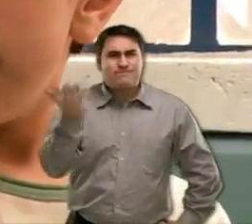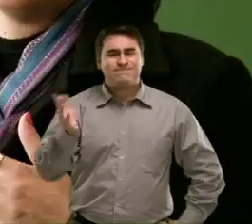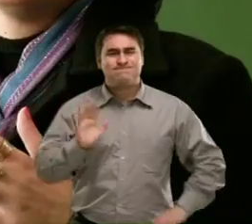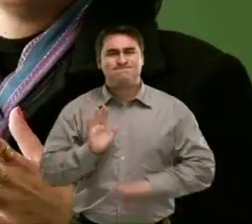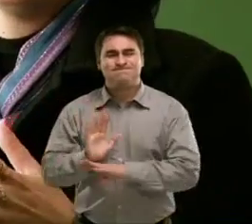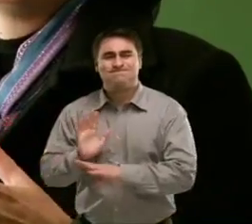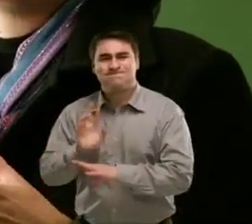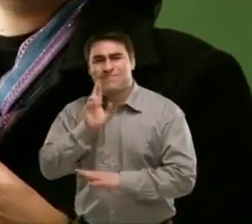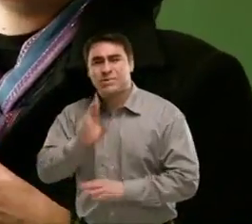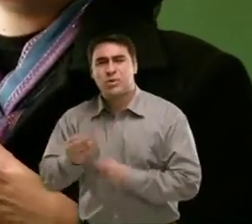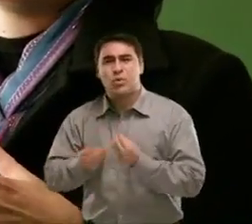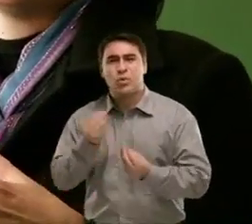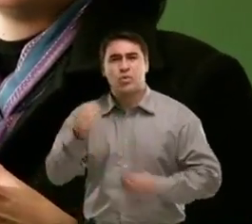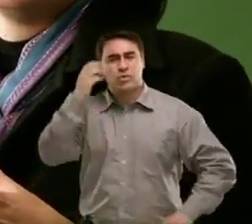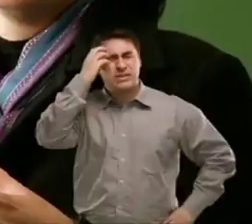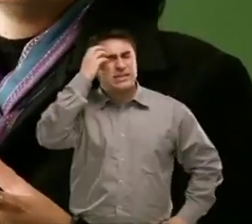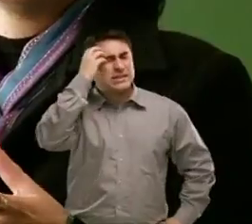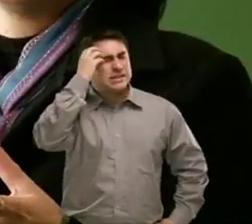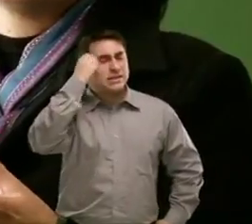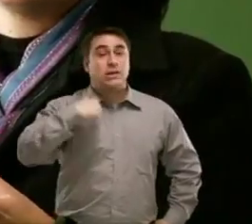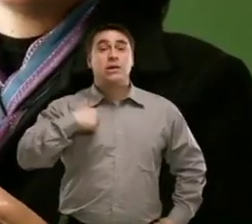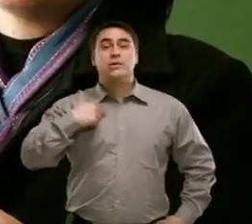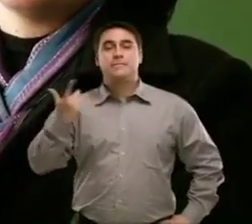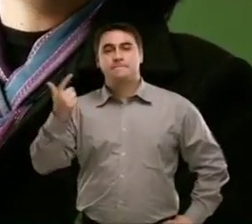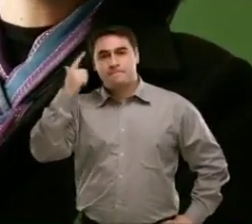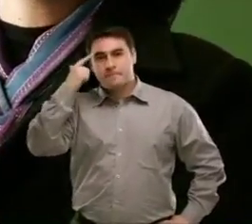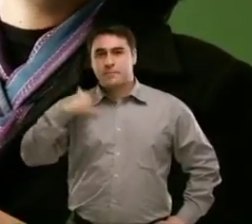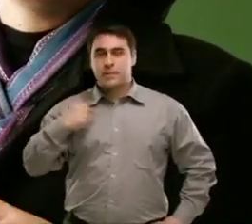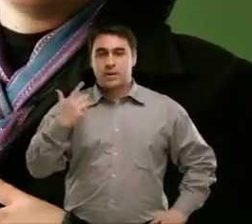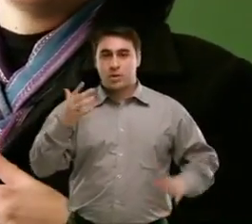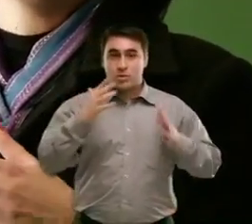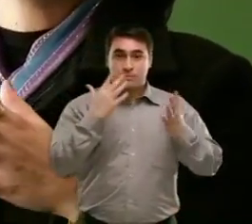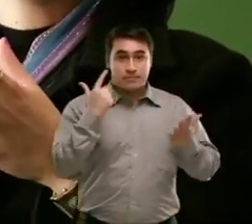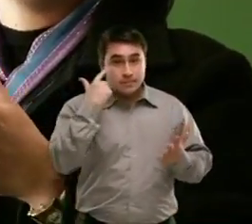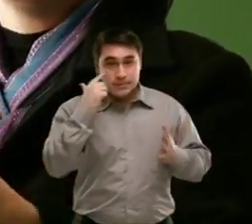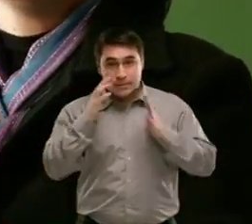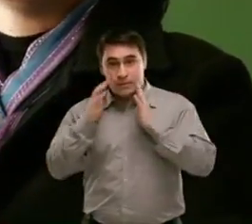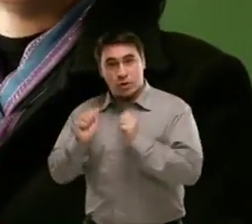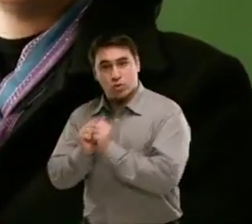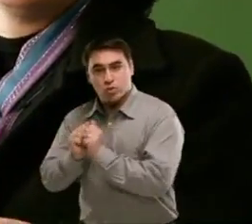So, what did I do? I tried to spend as much time with him as possible, even during recess.